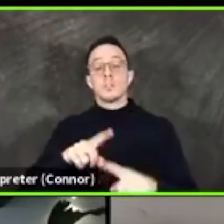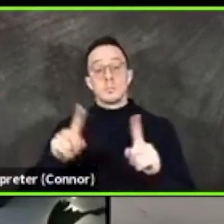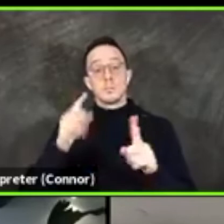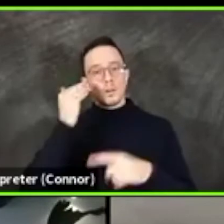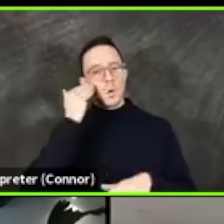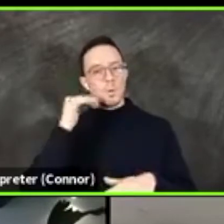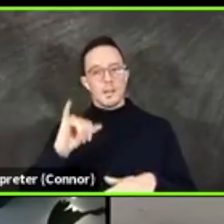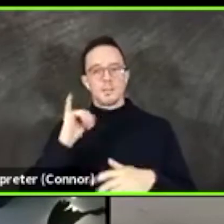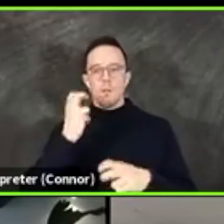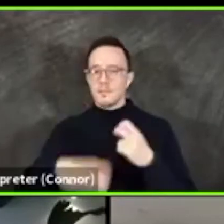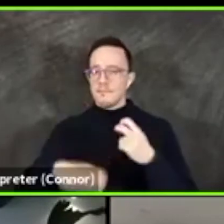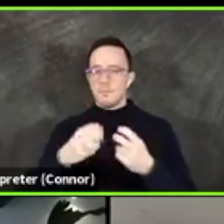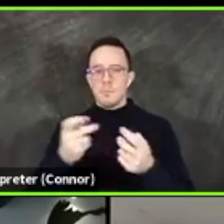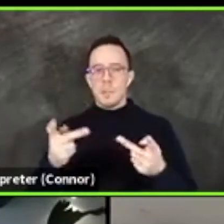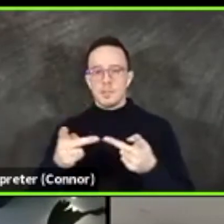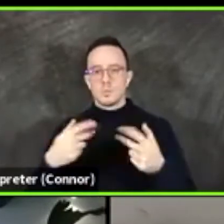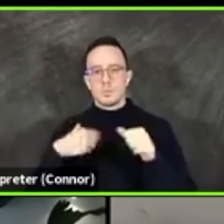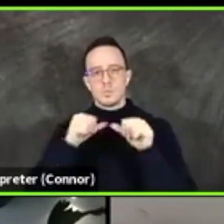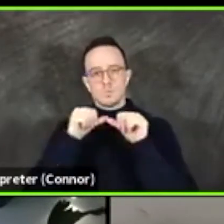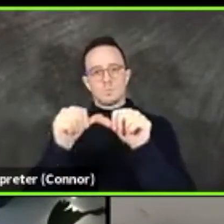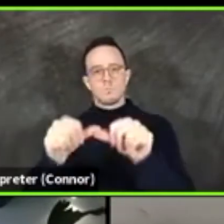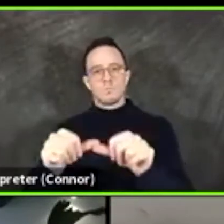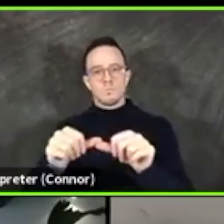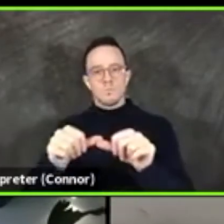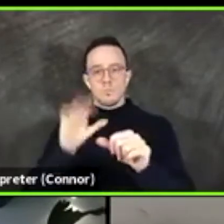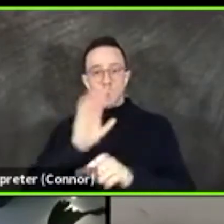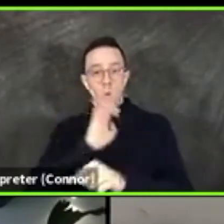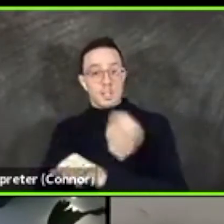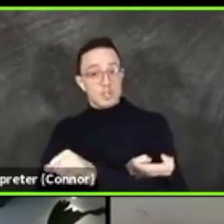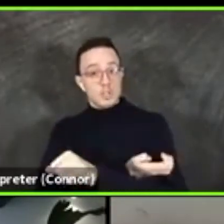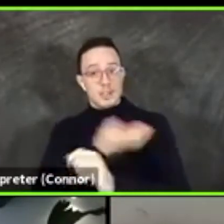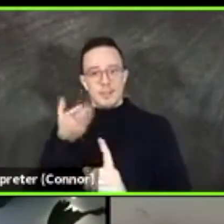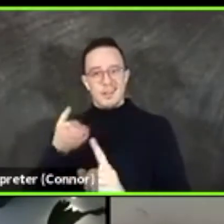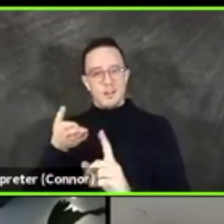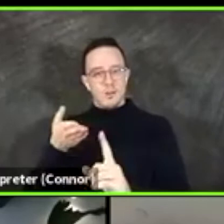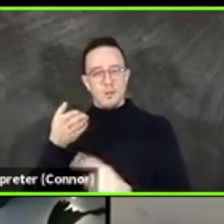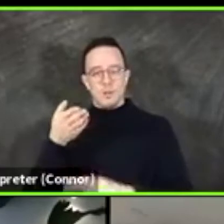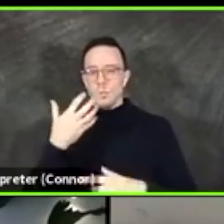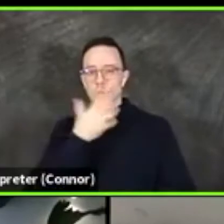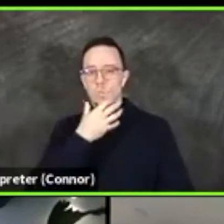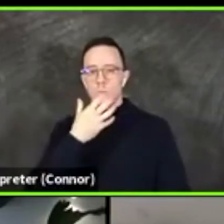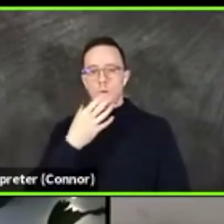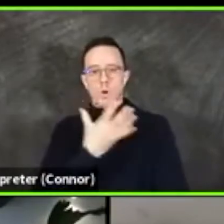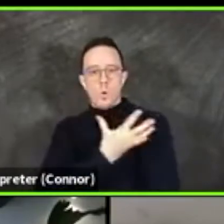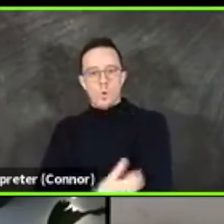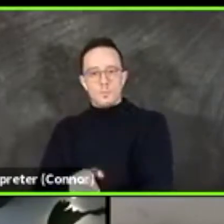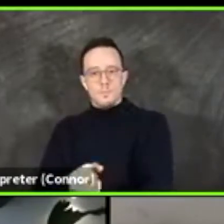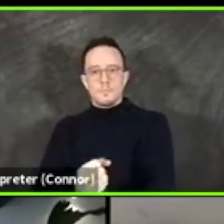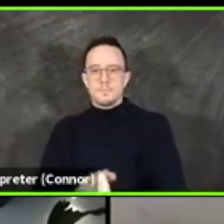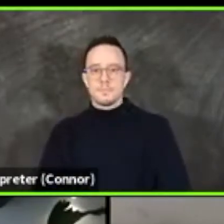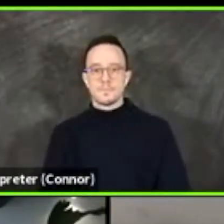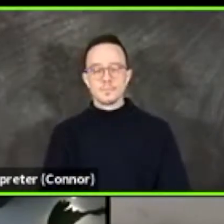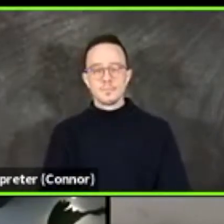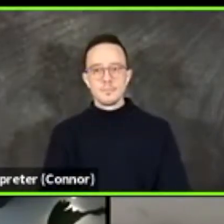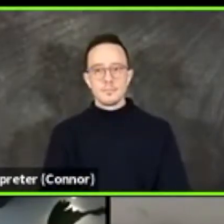PLACE TO SUSTAIN, ONE' SELF, ONE'S ENERGY, SO